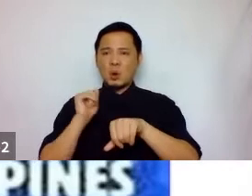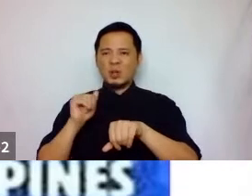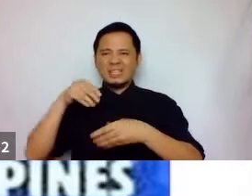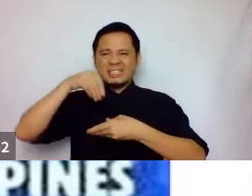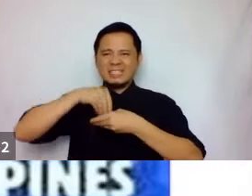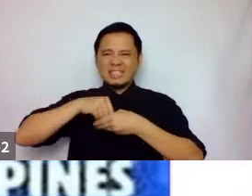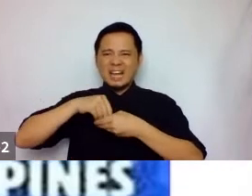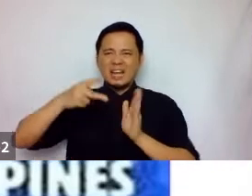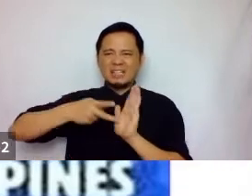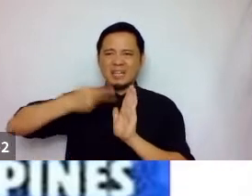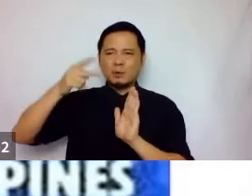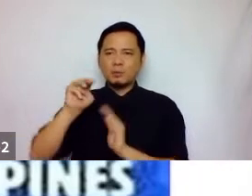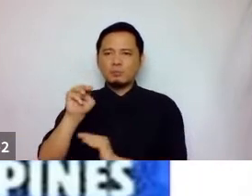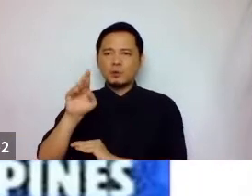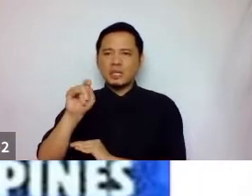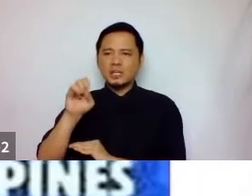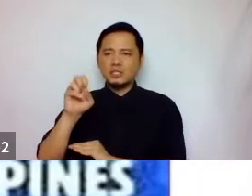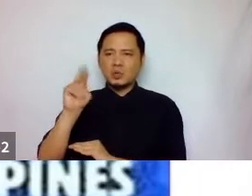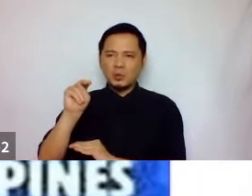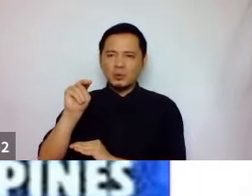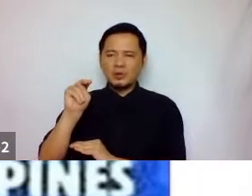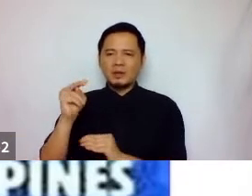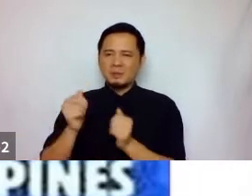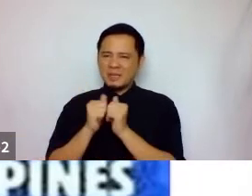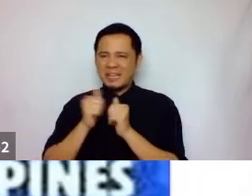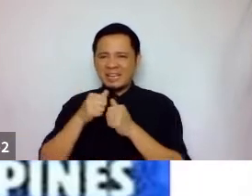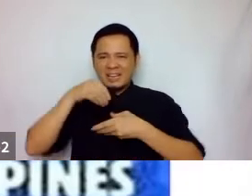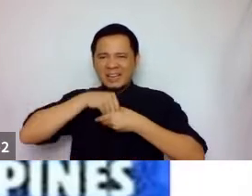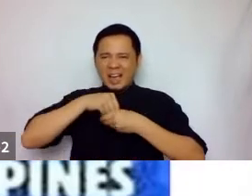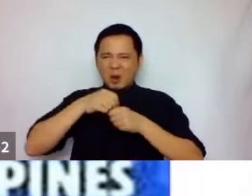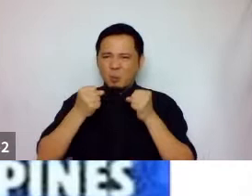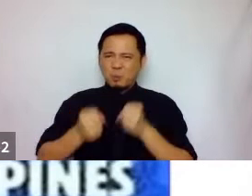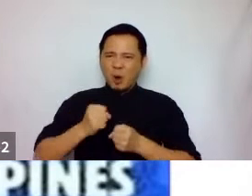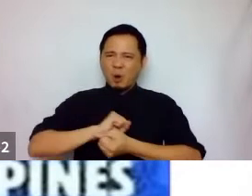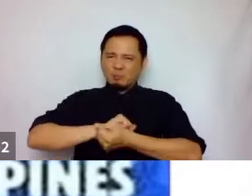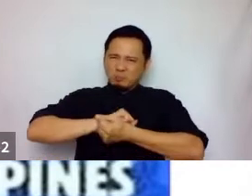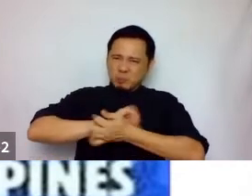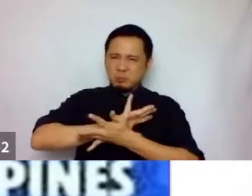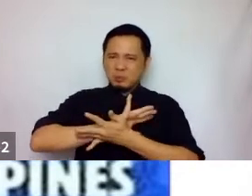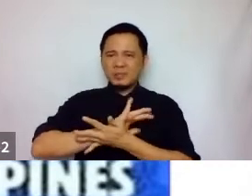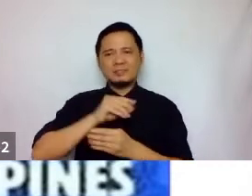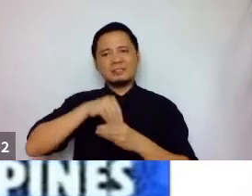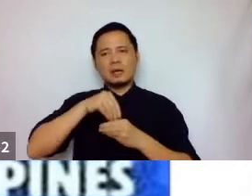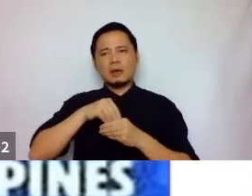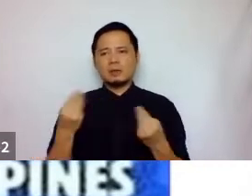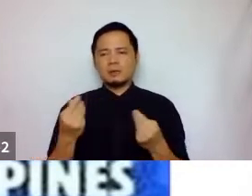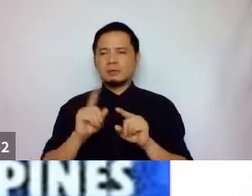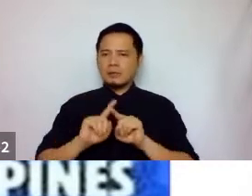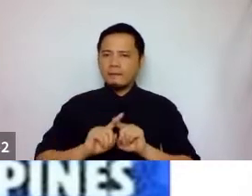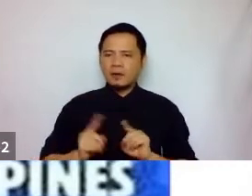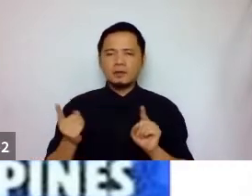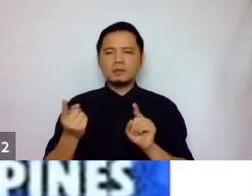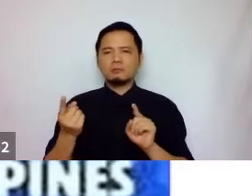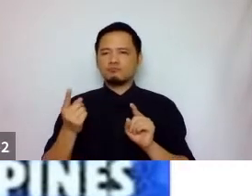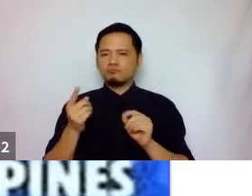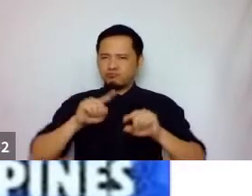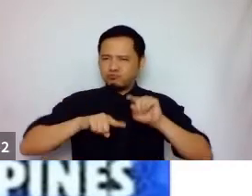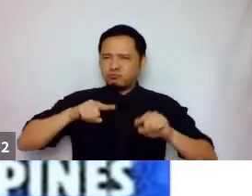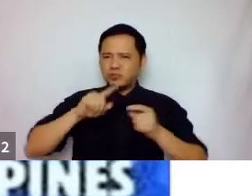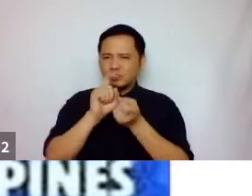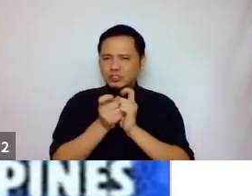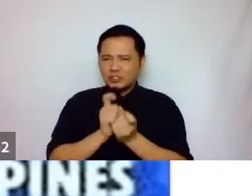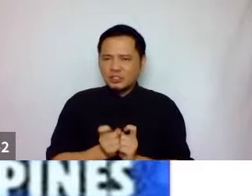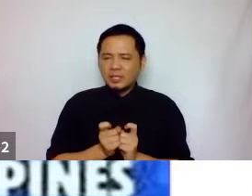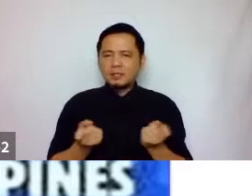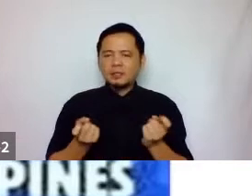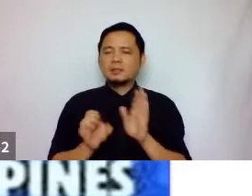Actually, the mutations of these variants are not only double, they have a lot of other mutations but there are portions or parts where they mutate.